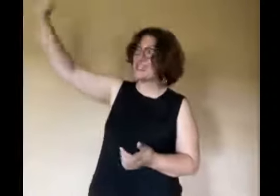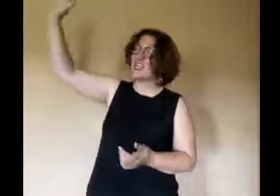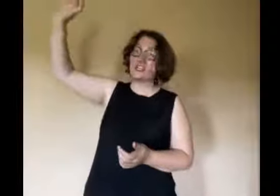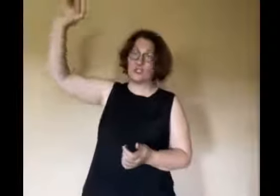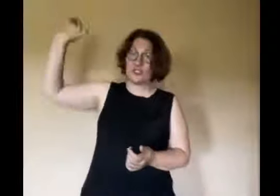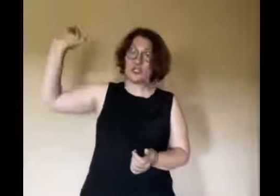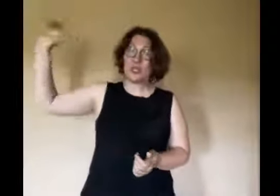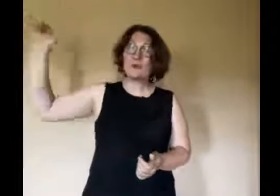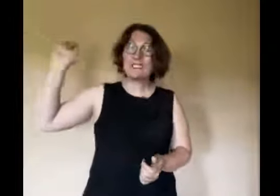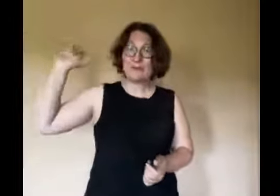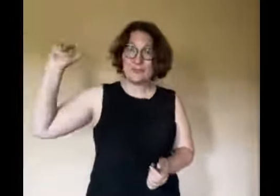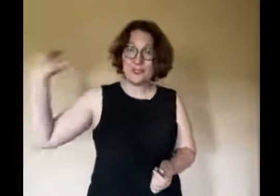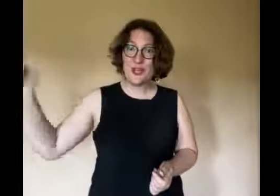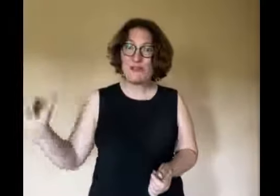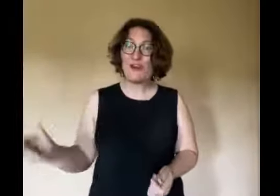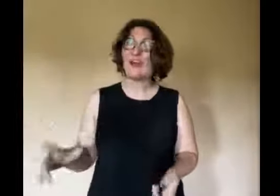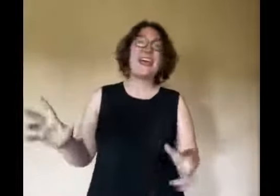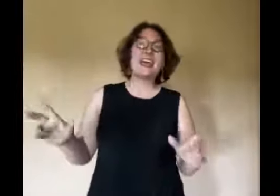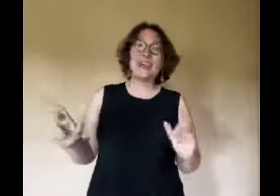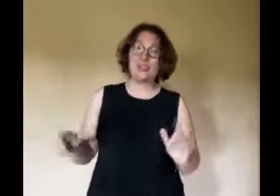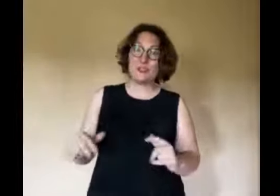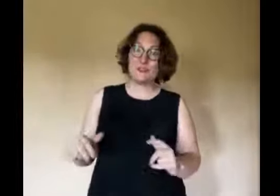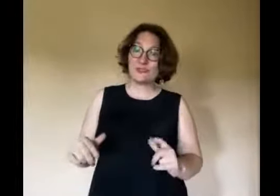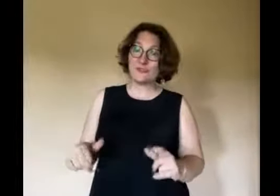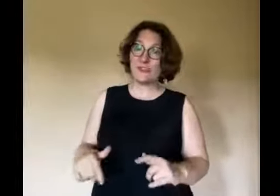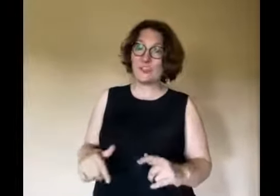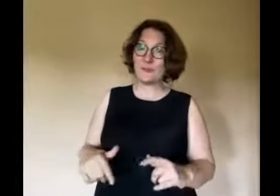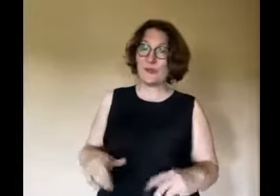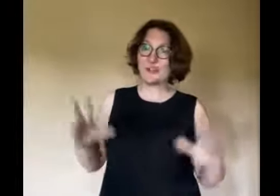11:09 wanna be a billionaire so freakin bad by all of the things on now.